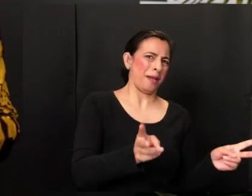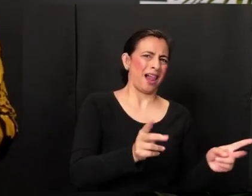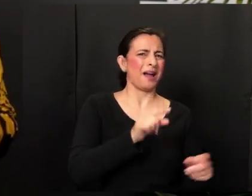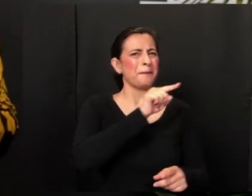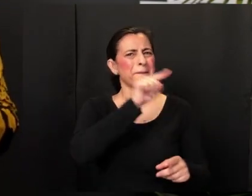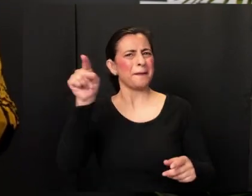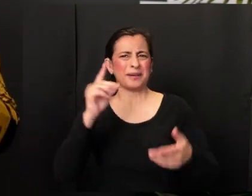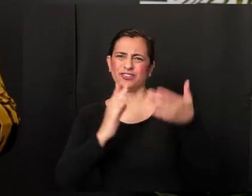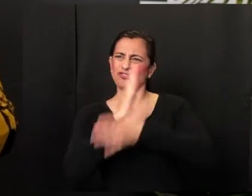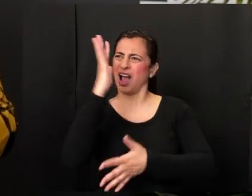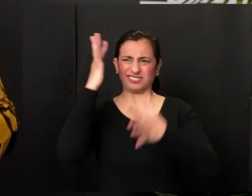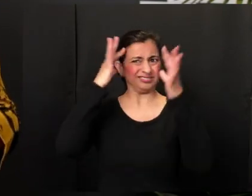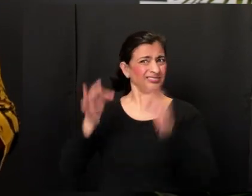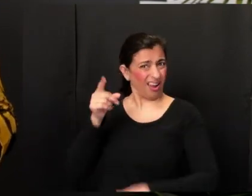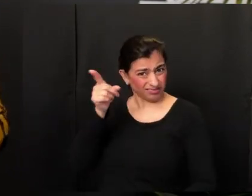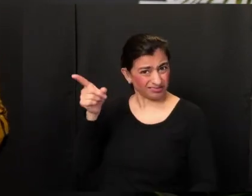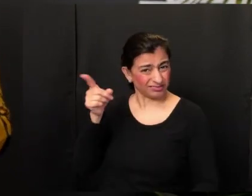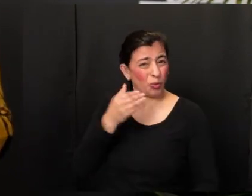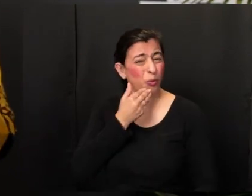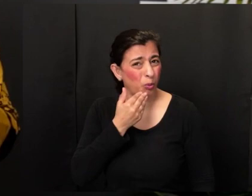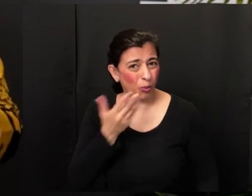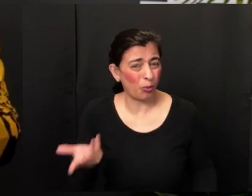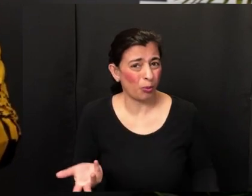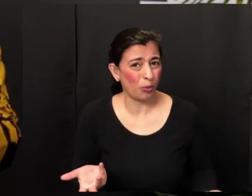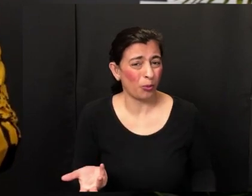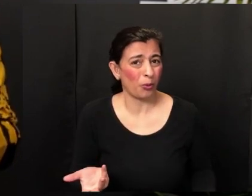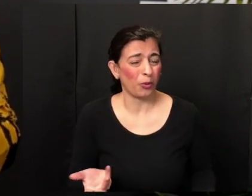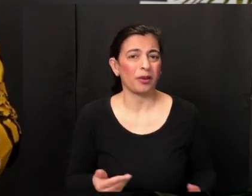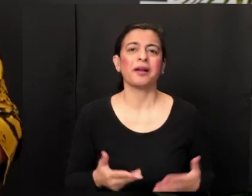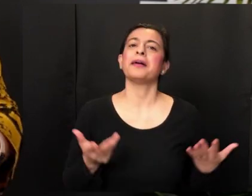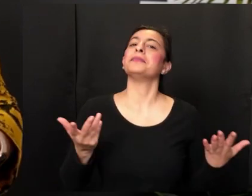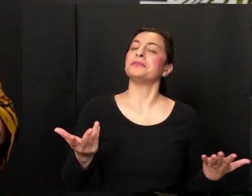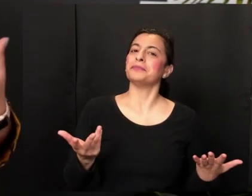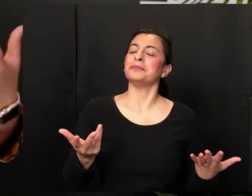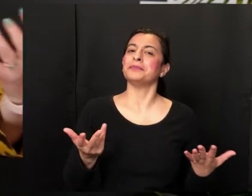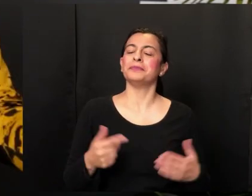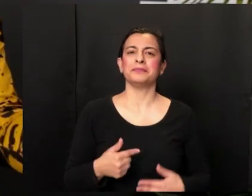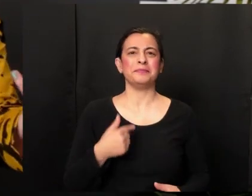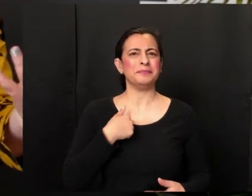although some of my differences because of my disabilities resulted in barriers,